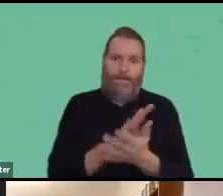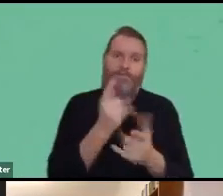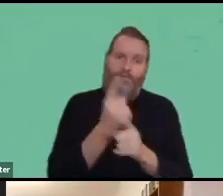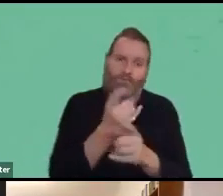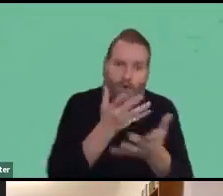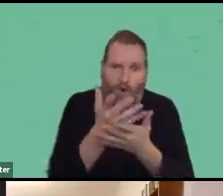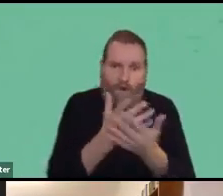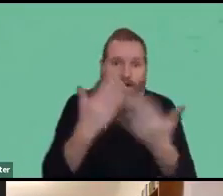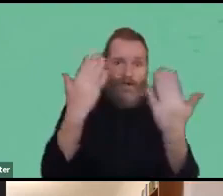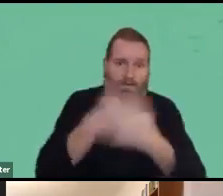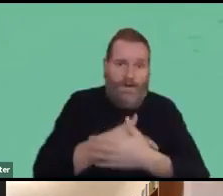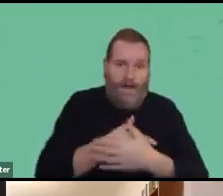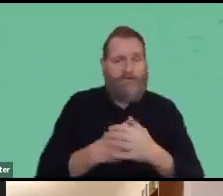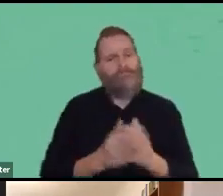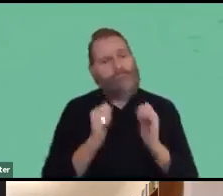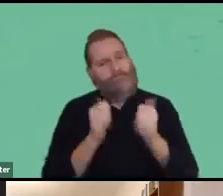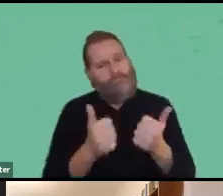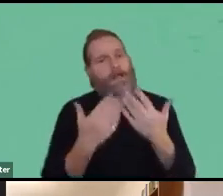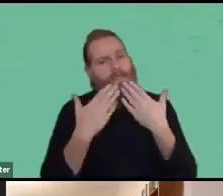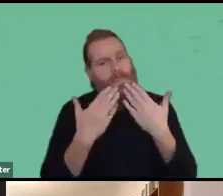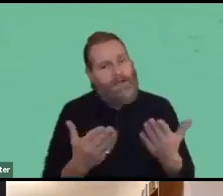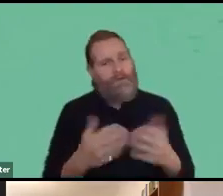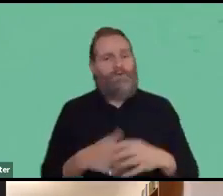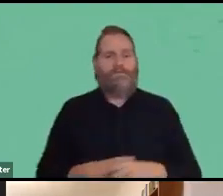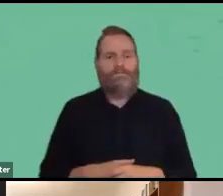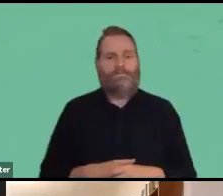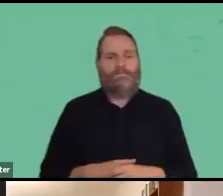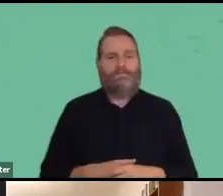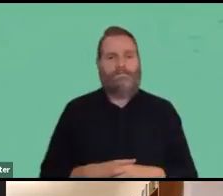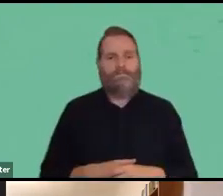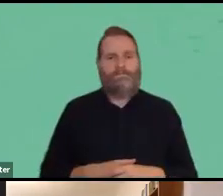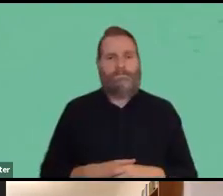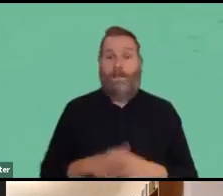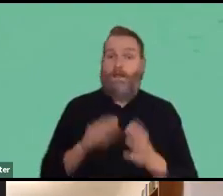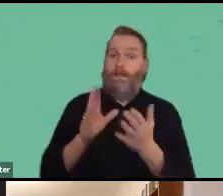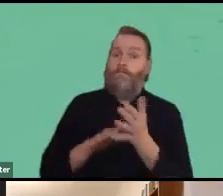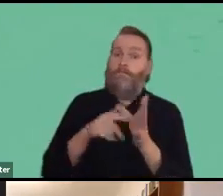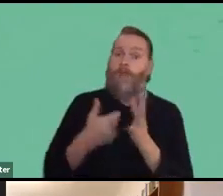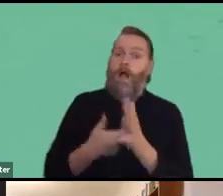it's been brilliant thank you Rachel thanks so much um and Mark anything in closing from you